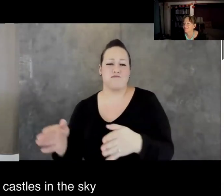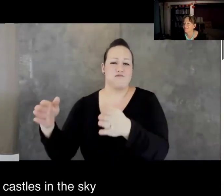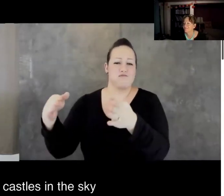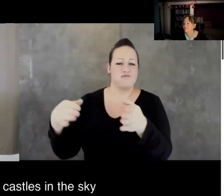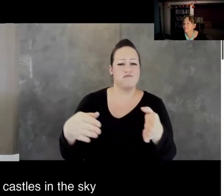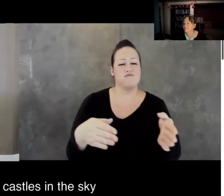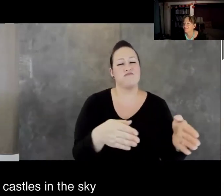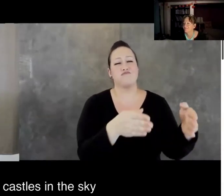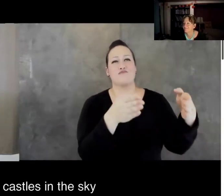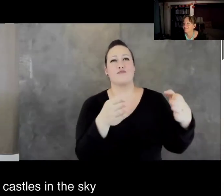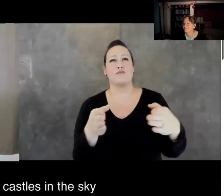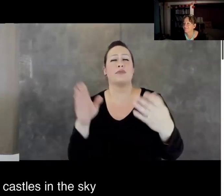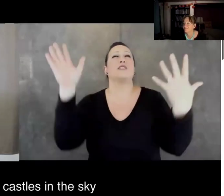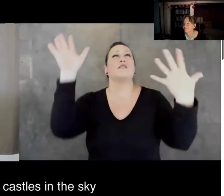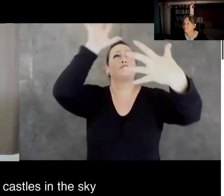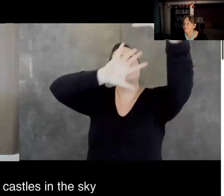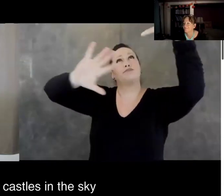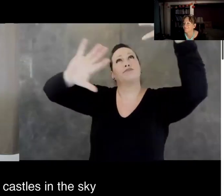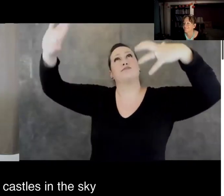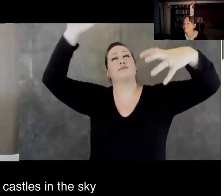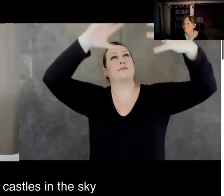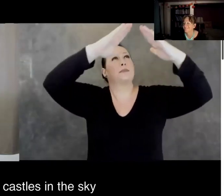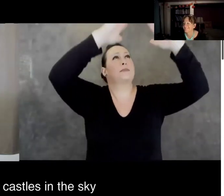Meriah: surrounding councils in Scottsdale.